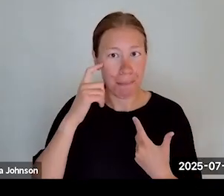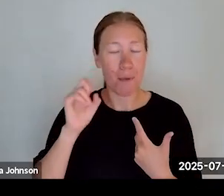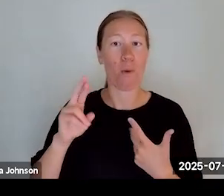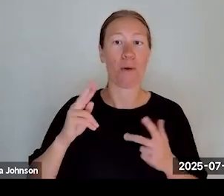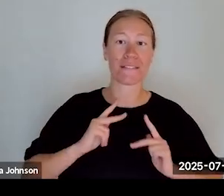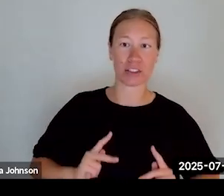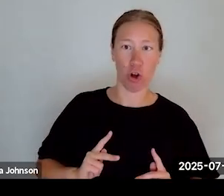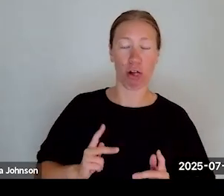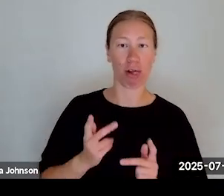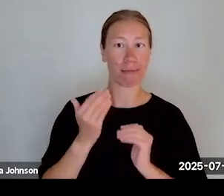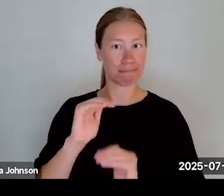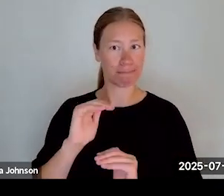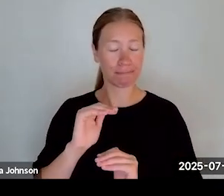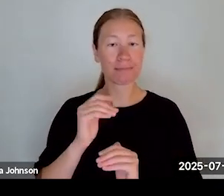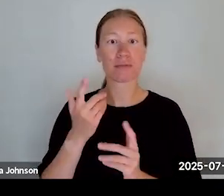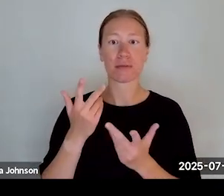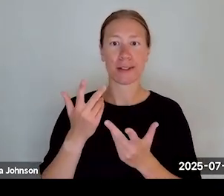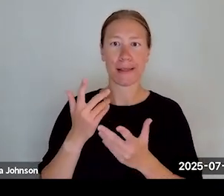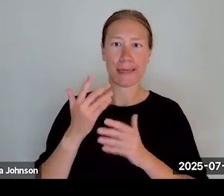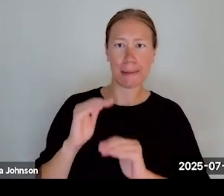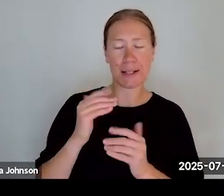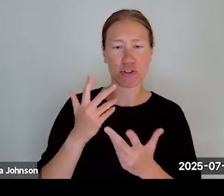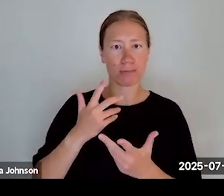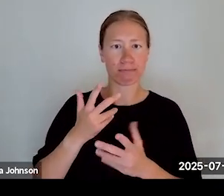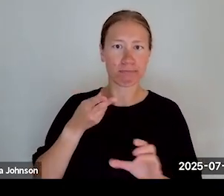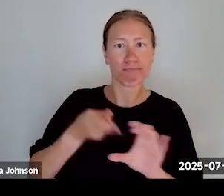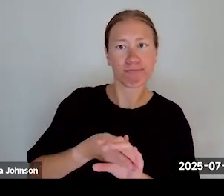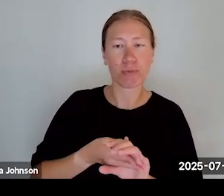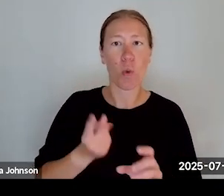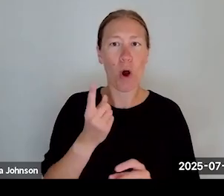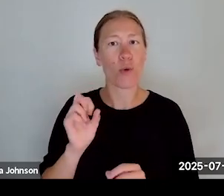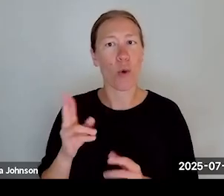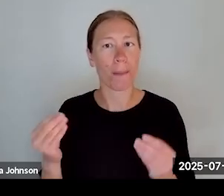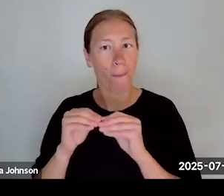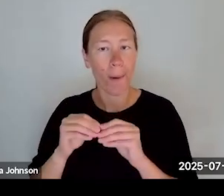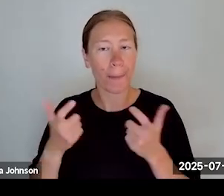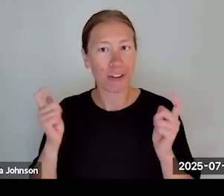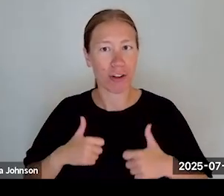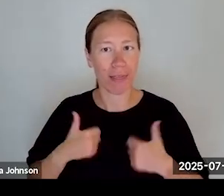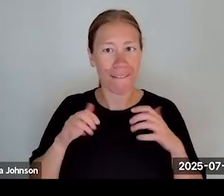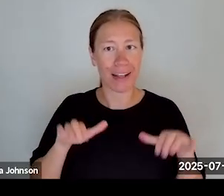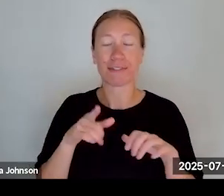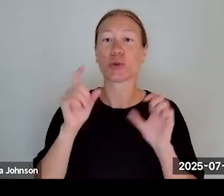to participate in one or more daily life activity, you can then seek reasonable workplace accommodations.